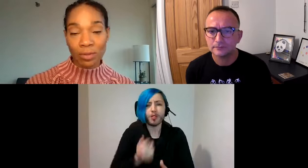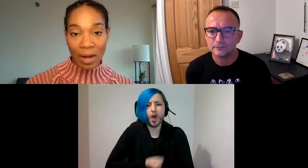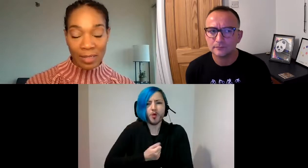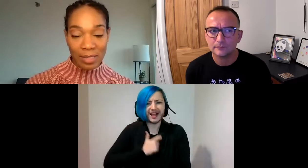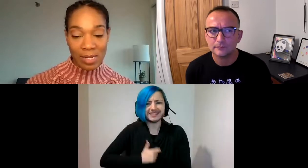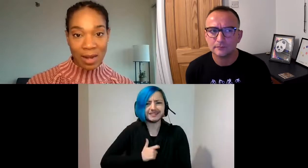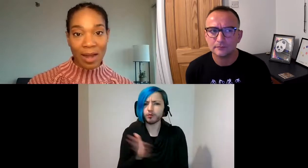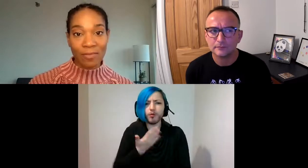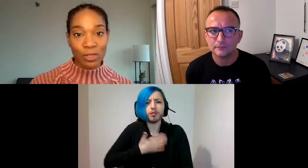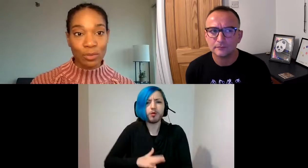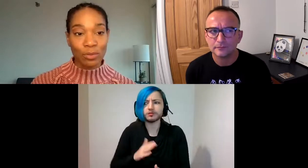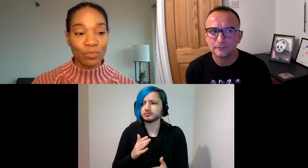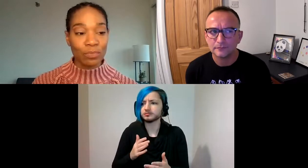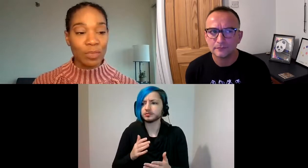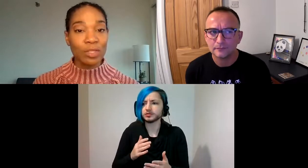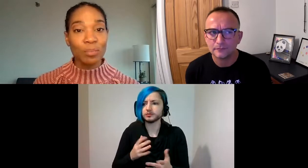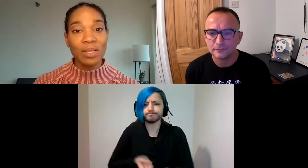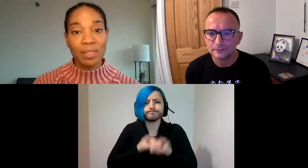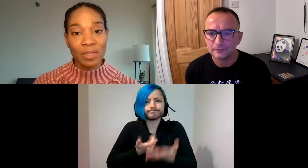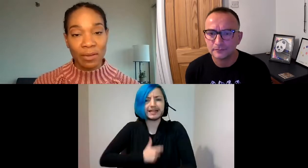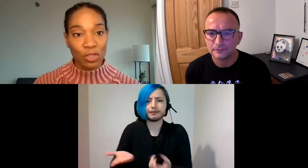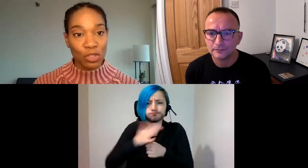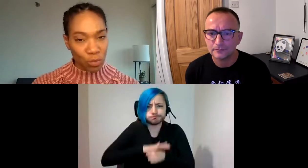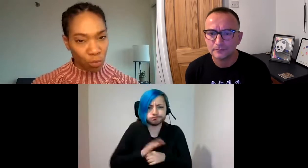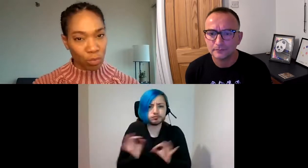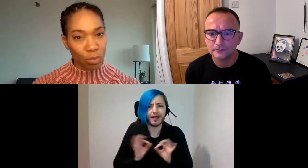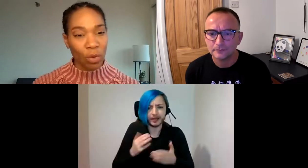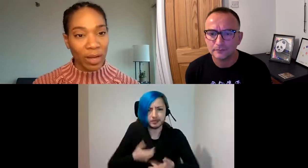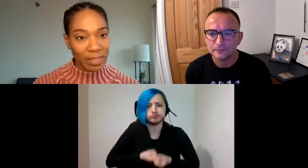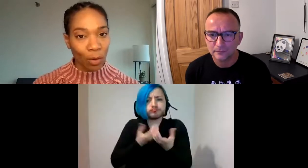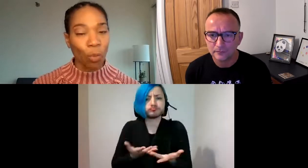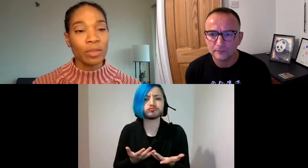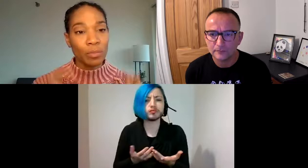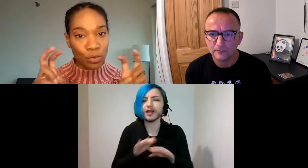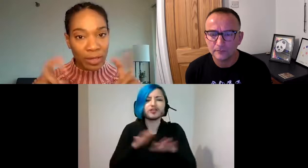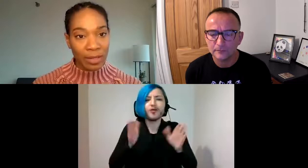or the majority idea, so you know, what you are